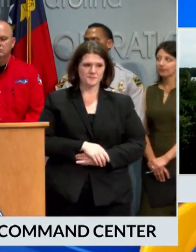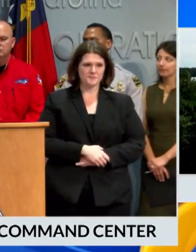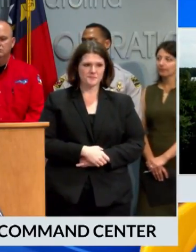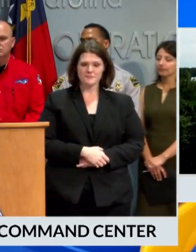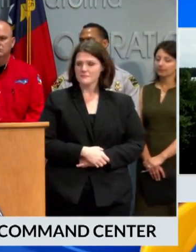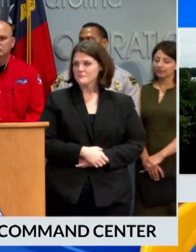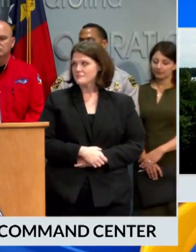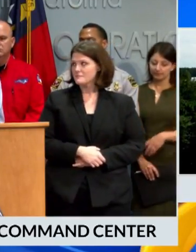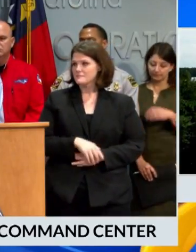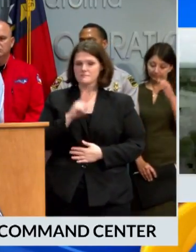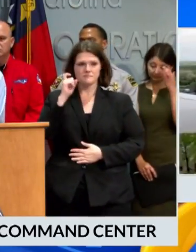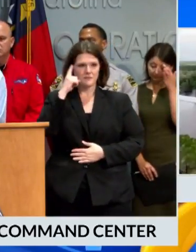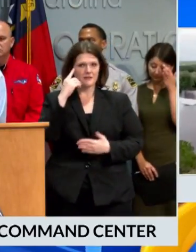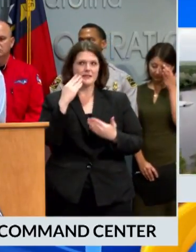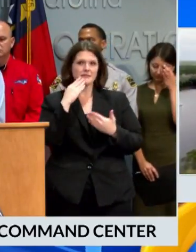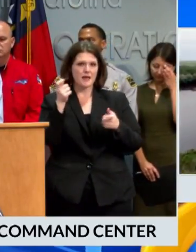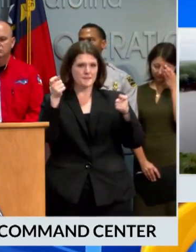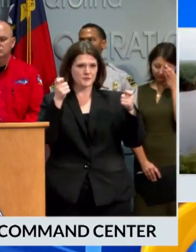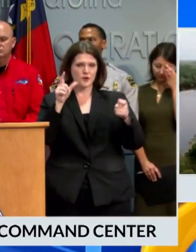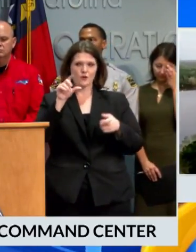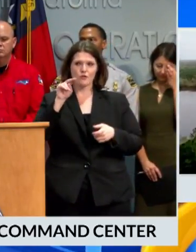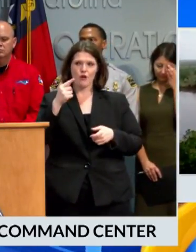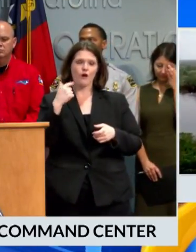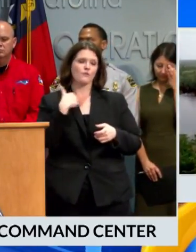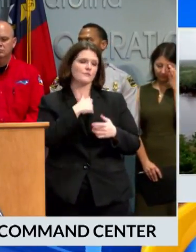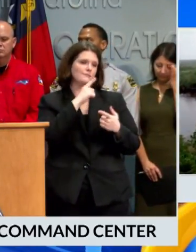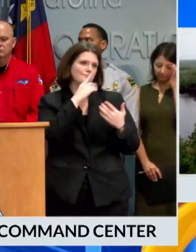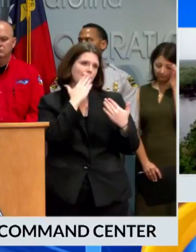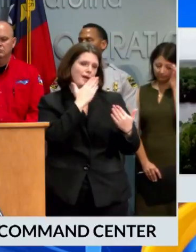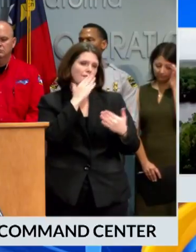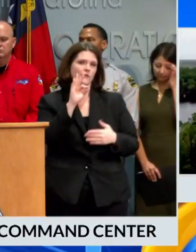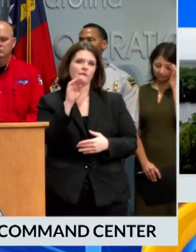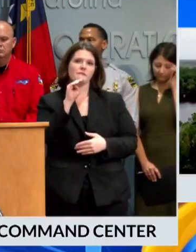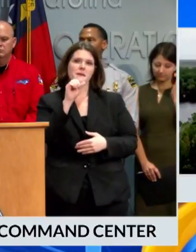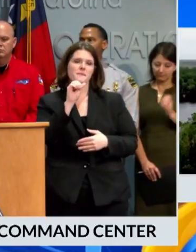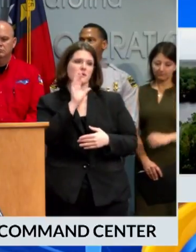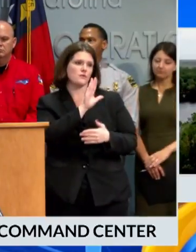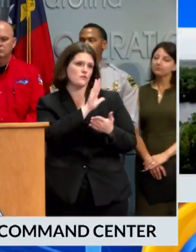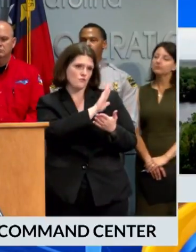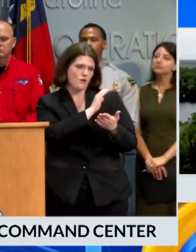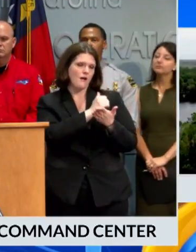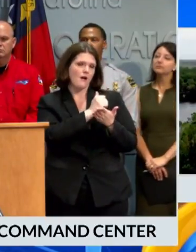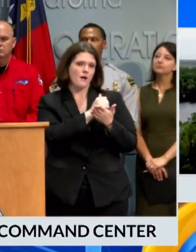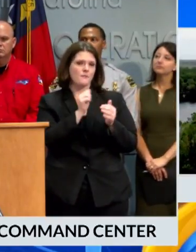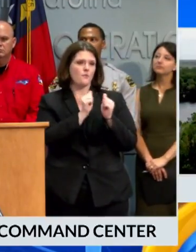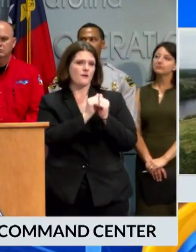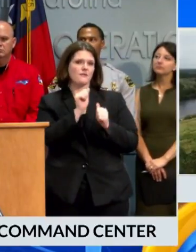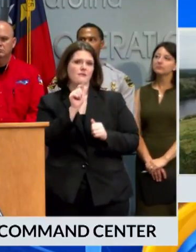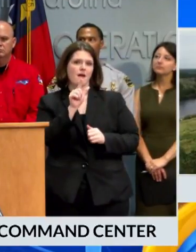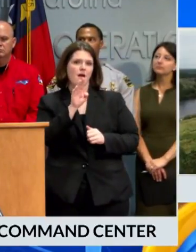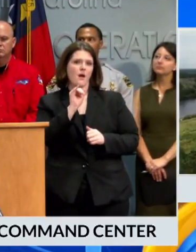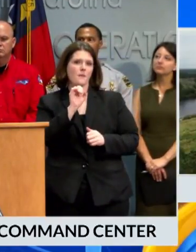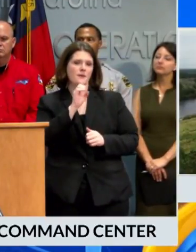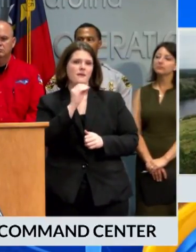DONE A PHENOMENAL JOB AND IF I COULD MODEL THIS STATE ACROSS THE COUNTRY I WOULD PREFER THANK YOU.